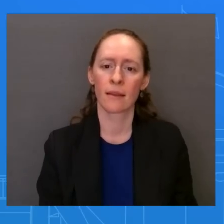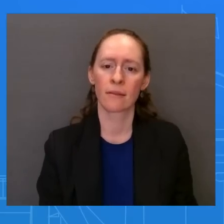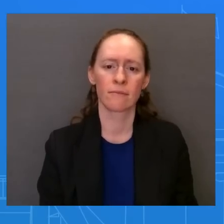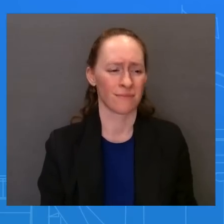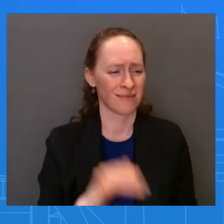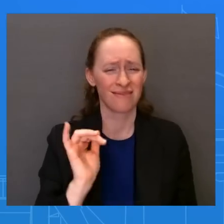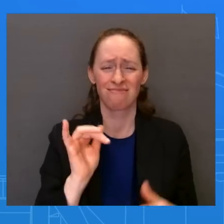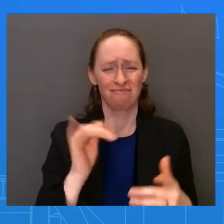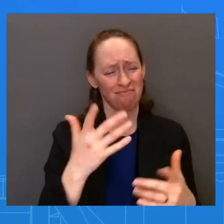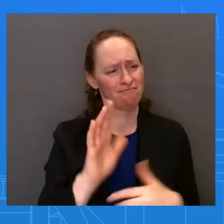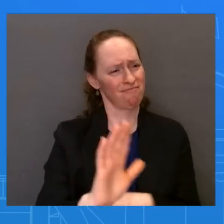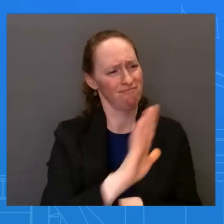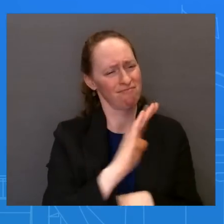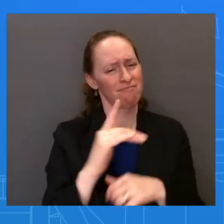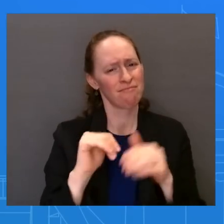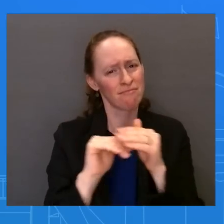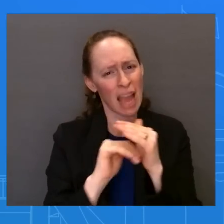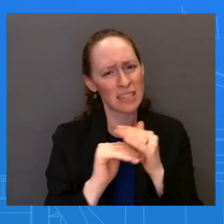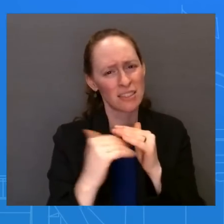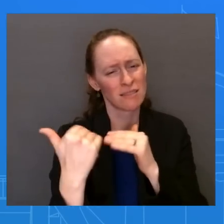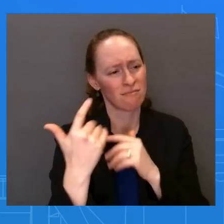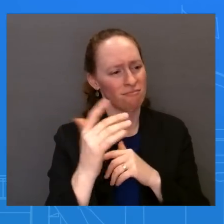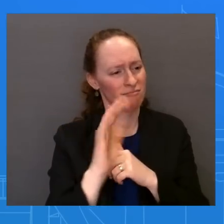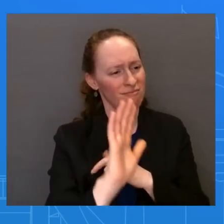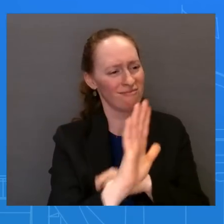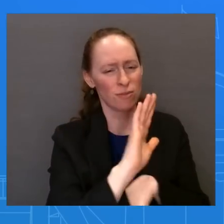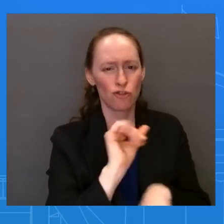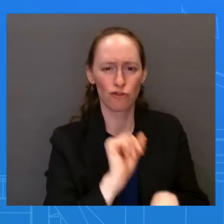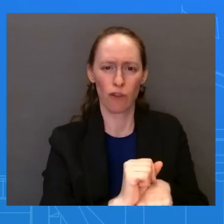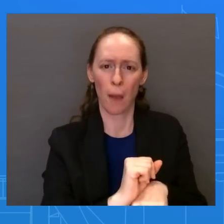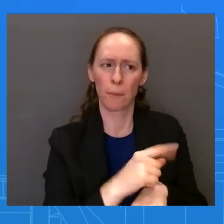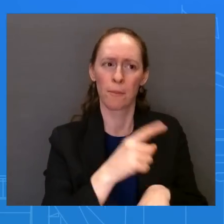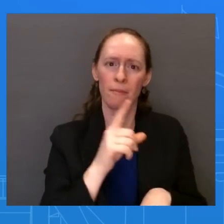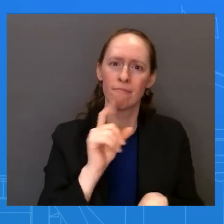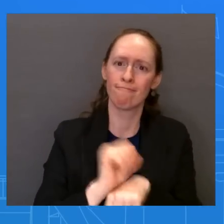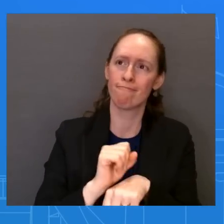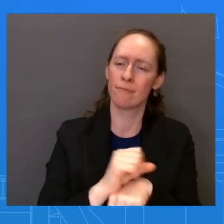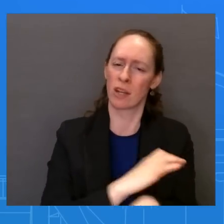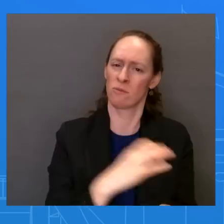And so, we're not going to -- we're just not going to negotiate about that.